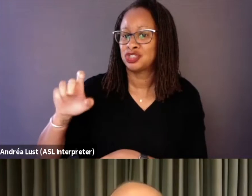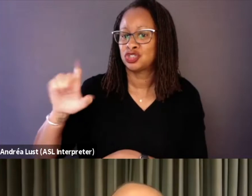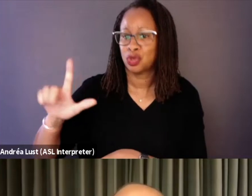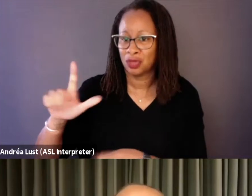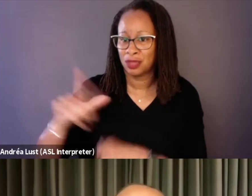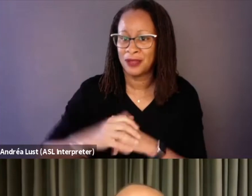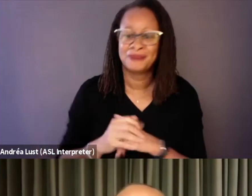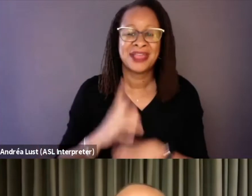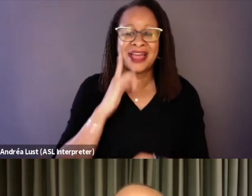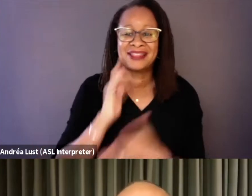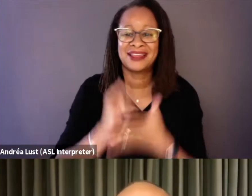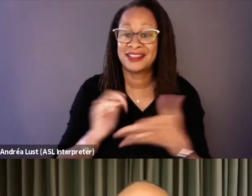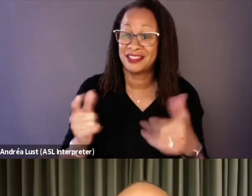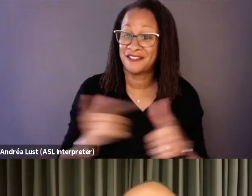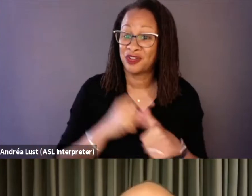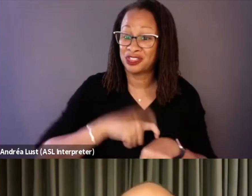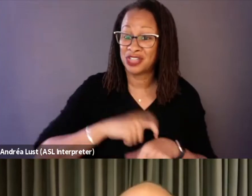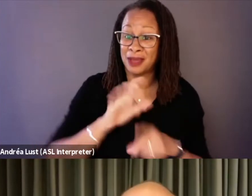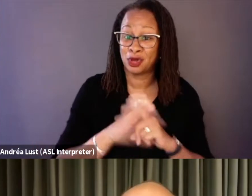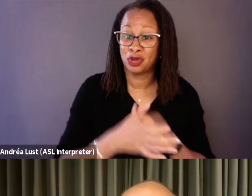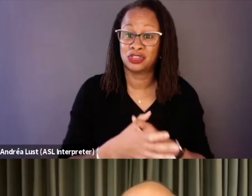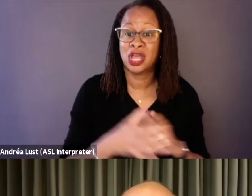we were able to practically keep everything.